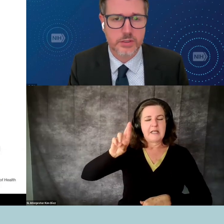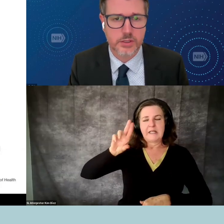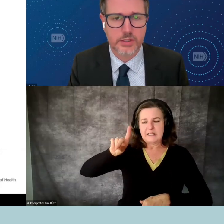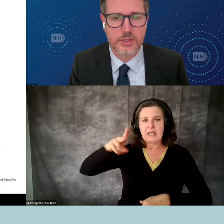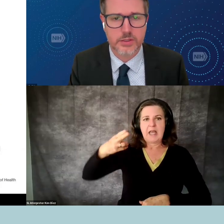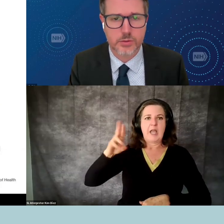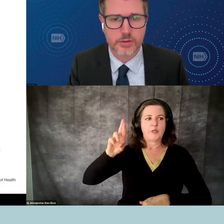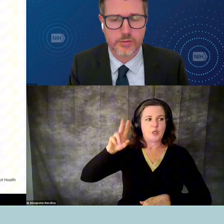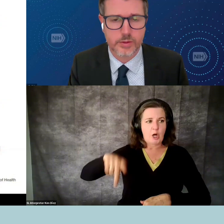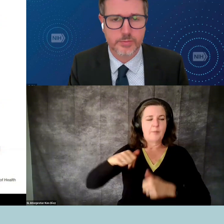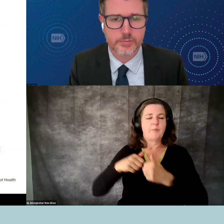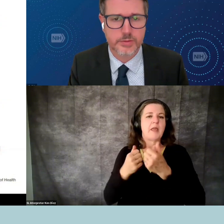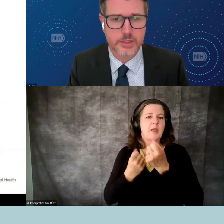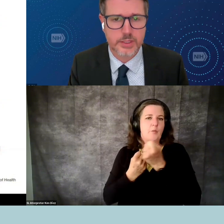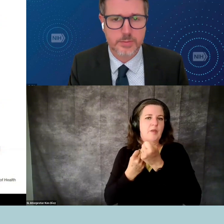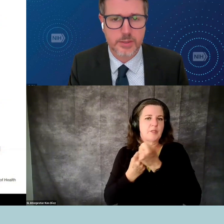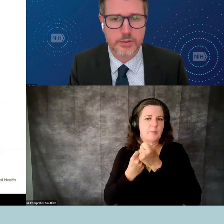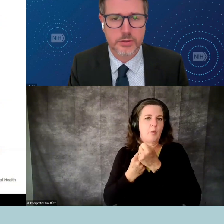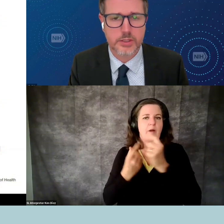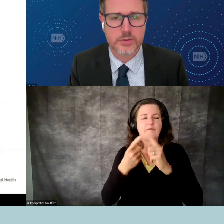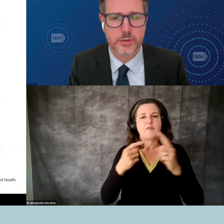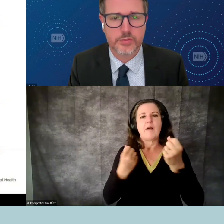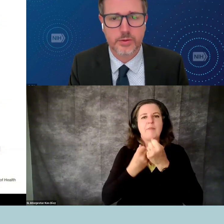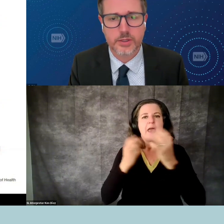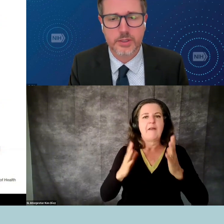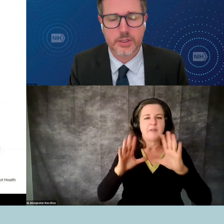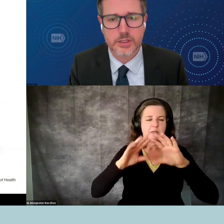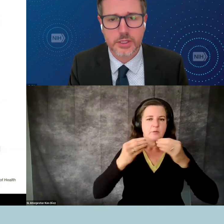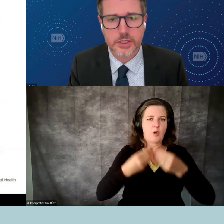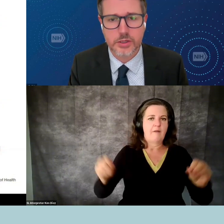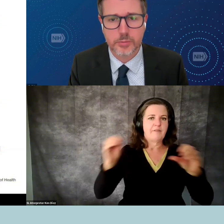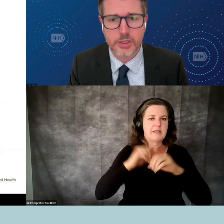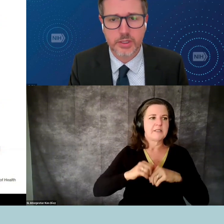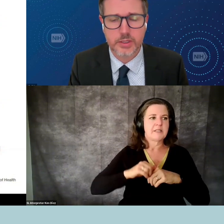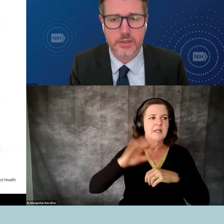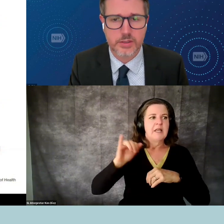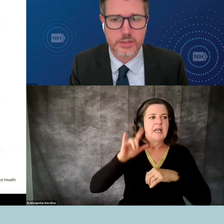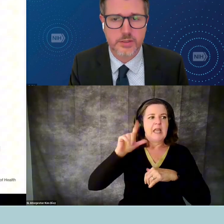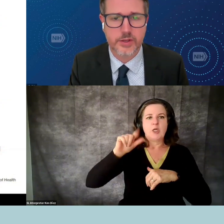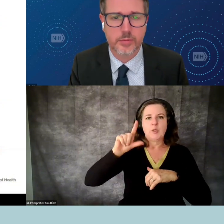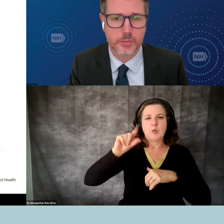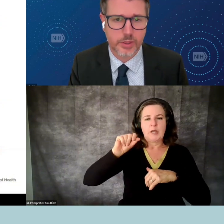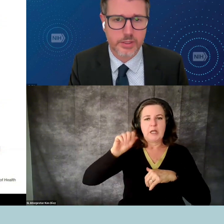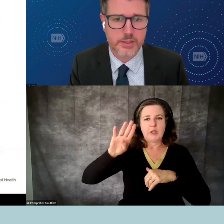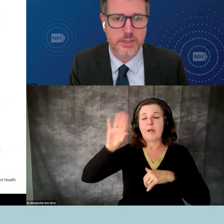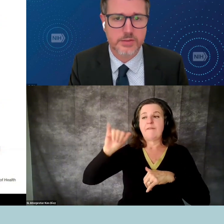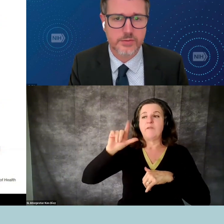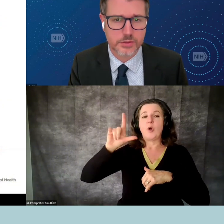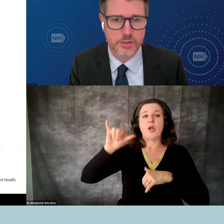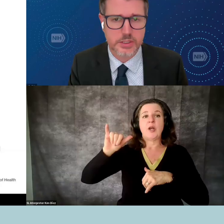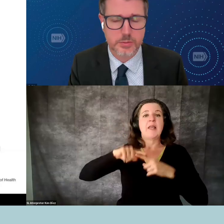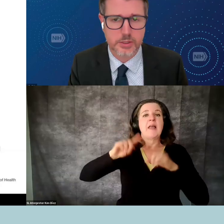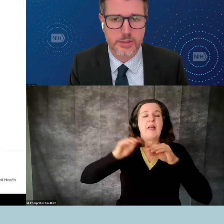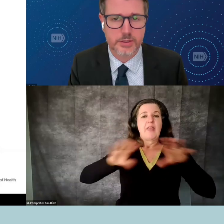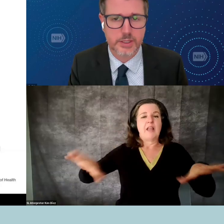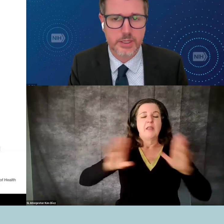Office in July 2024. In September 2024, the DHRP launched the development process for the strategic plan.